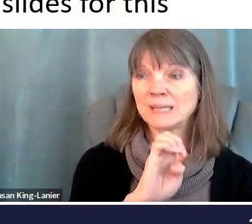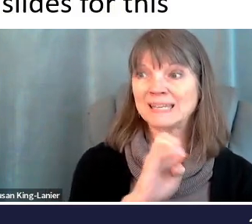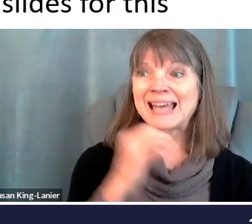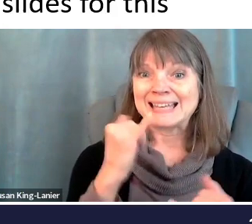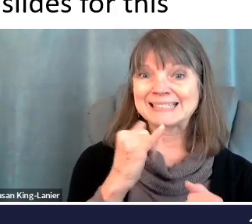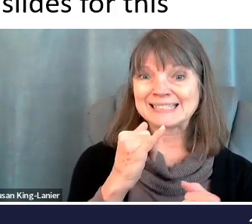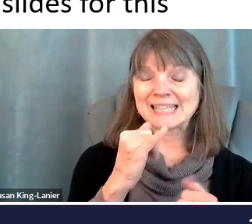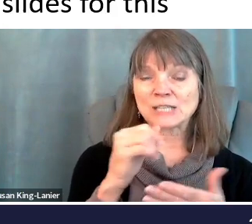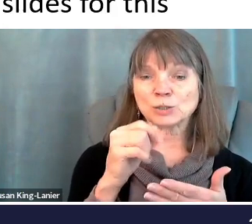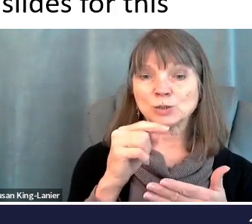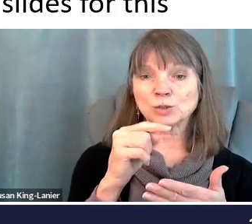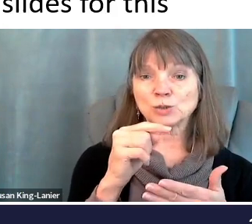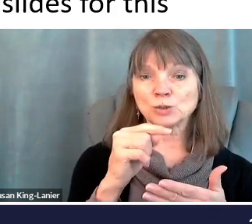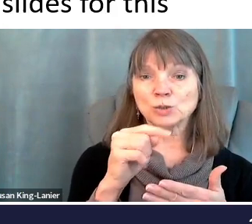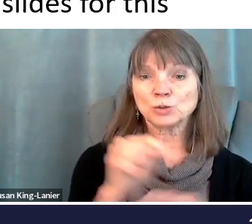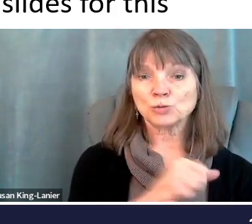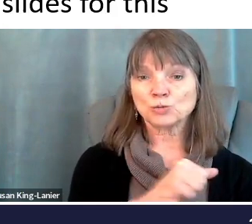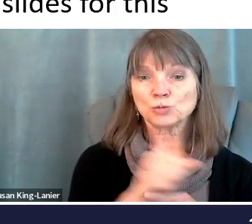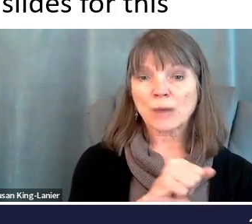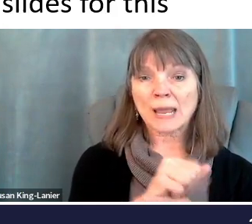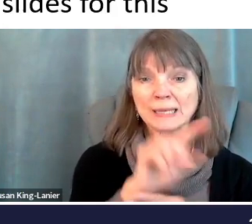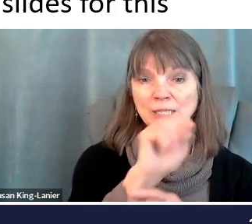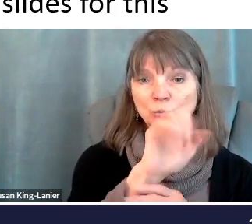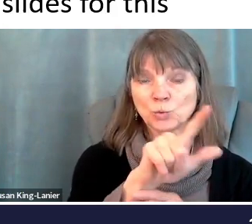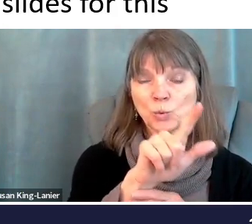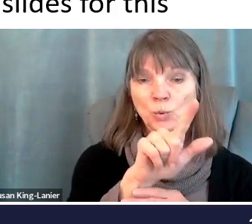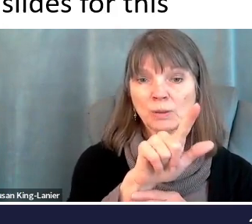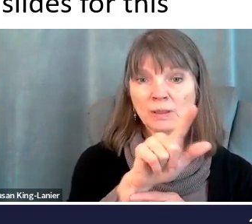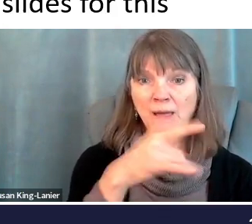Is this, is this training tool available when signing up?